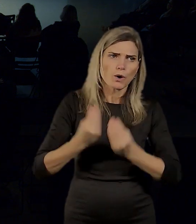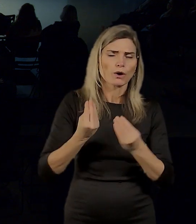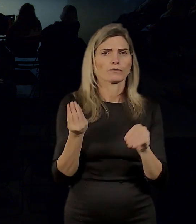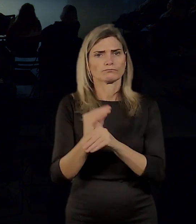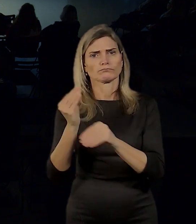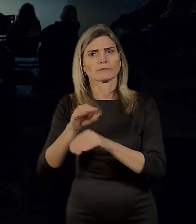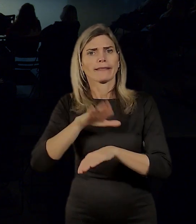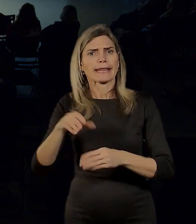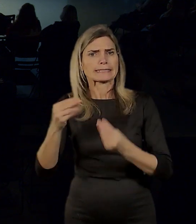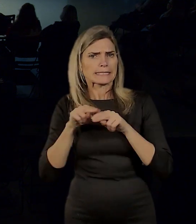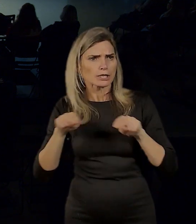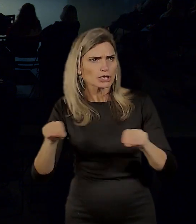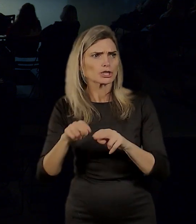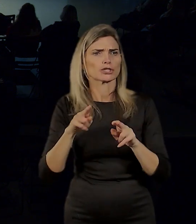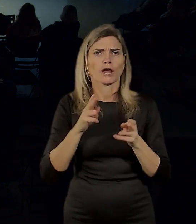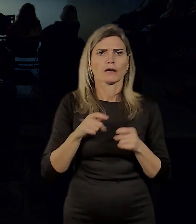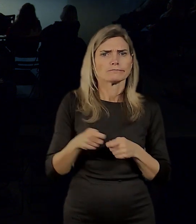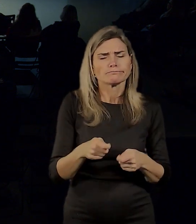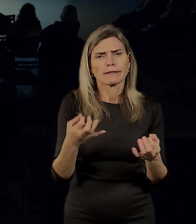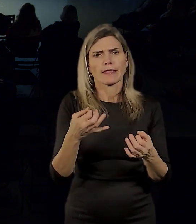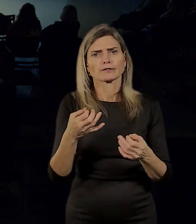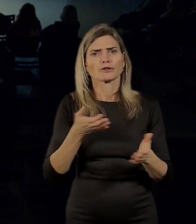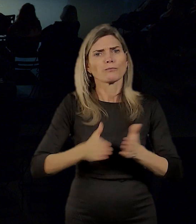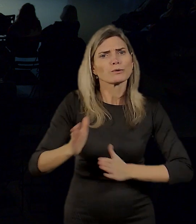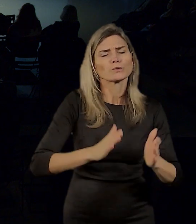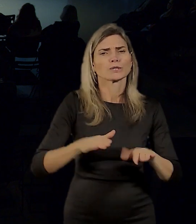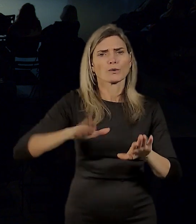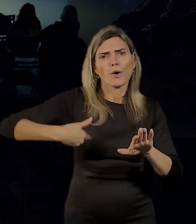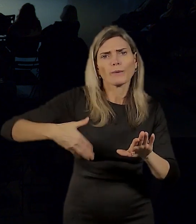It is important to mention that we are really working in time, we have a long-term goal, we also have a short-term goal.